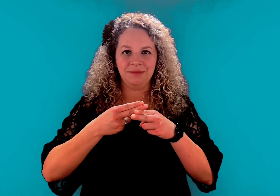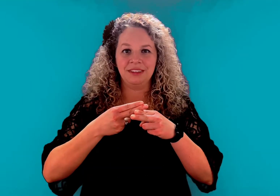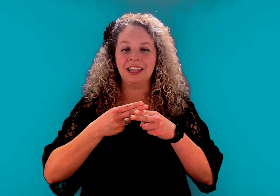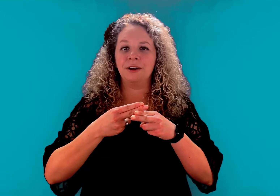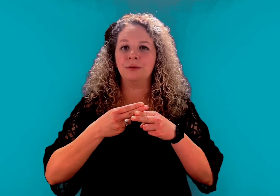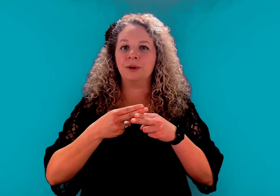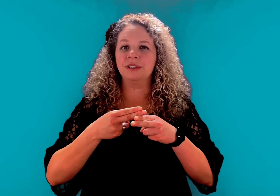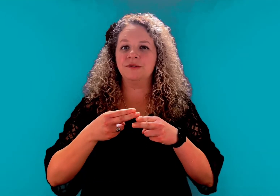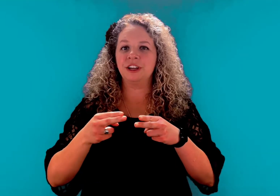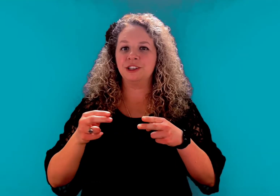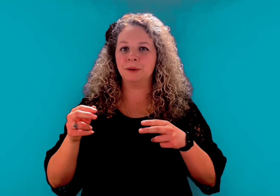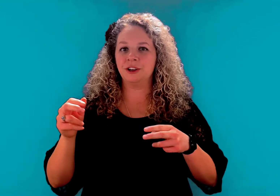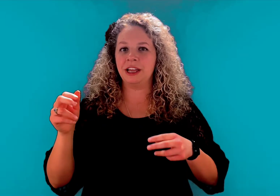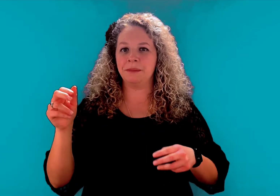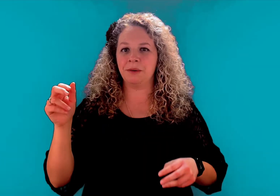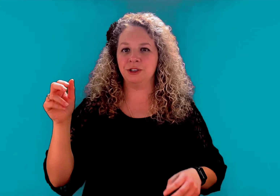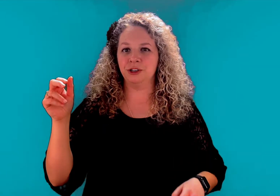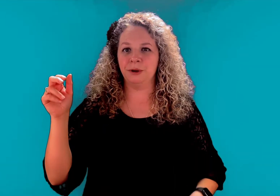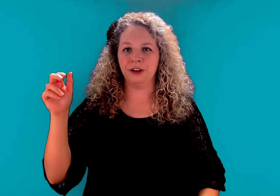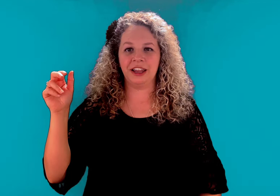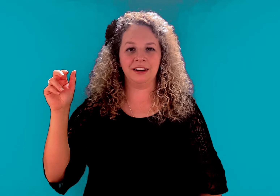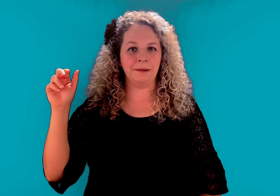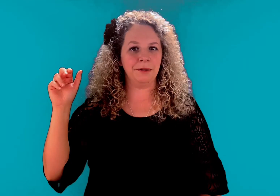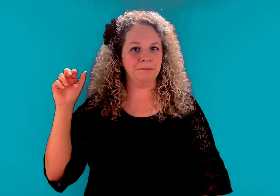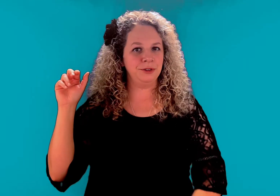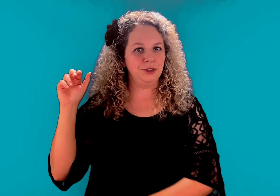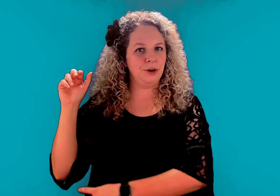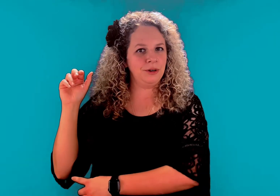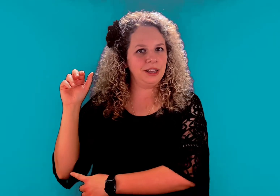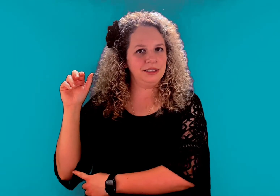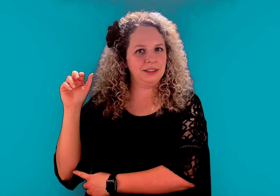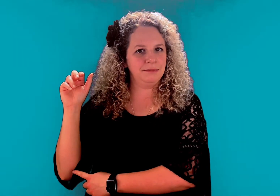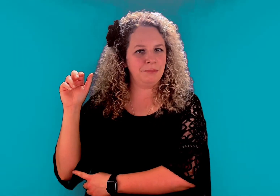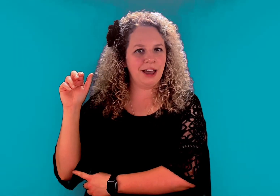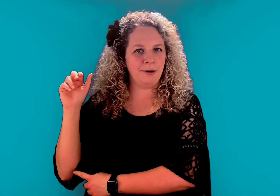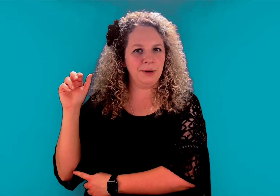Now you are going to fingerspell your name. I want you to put your hand up. Notice my elbows at